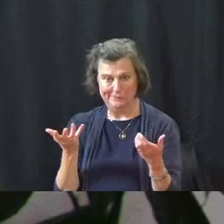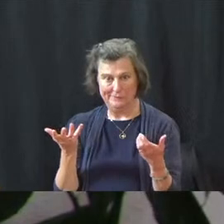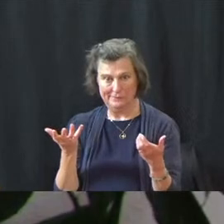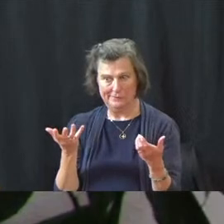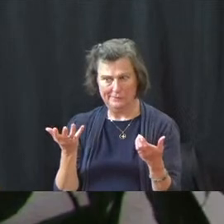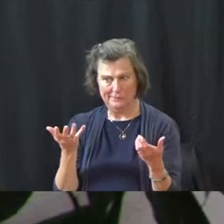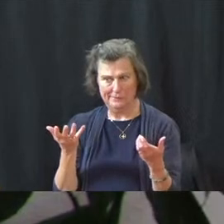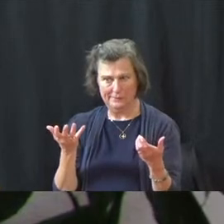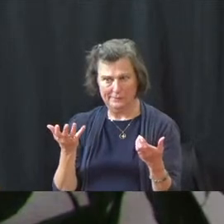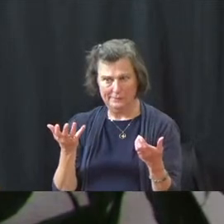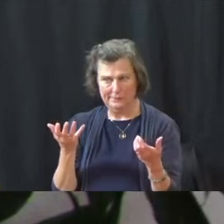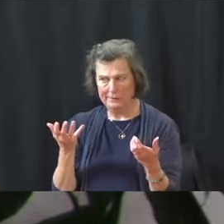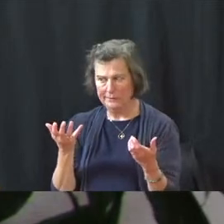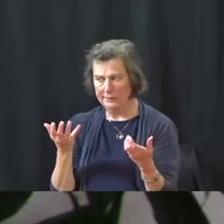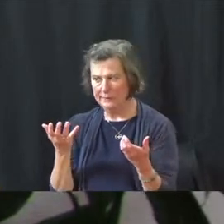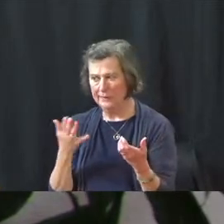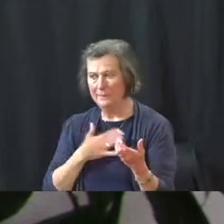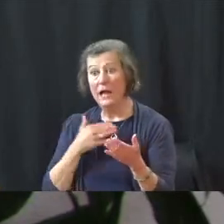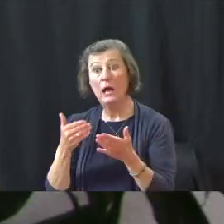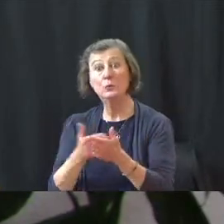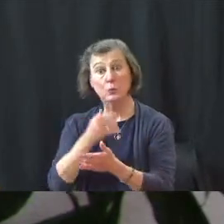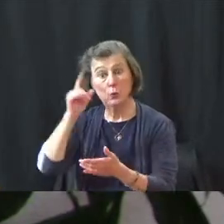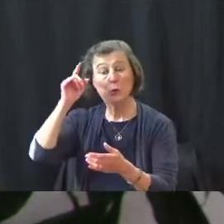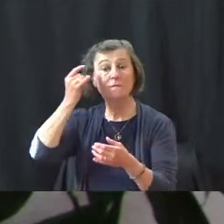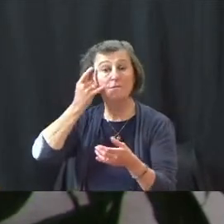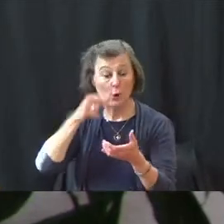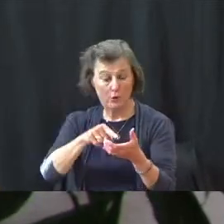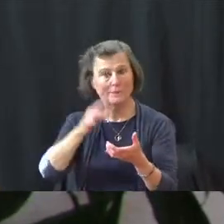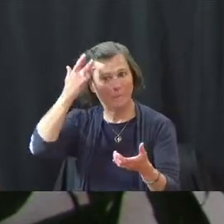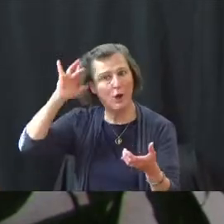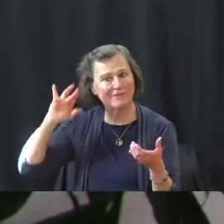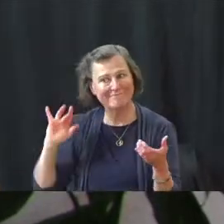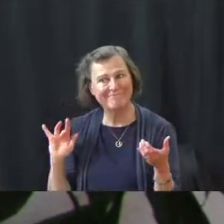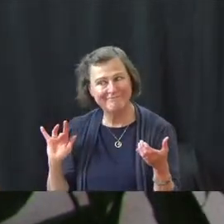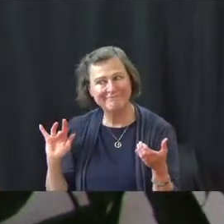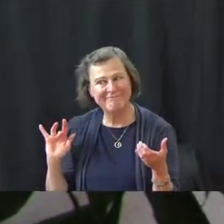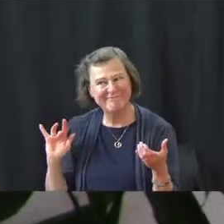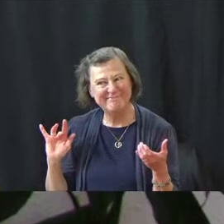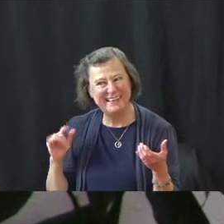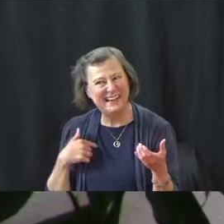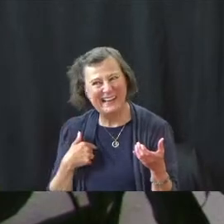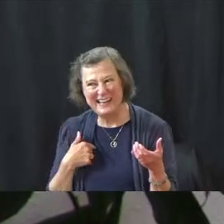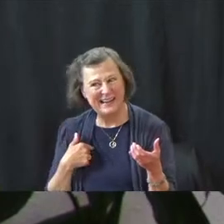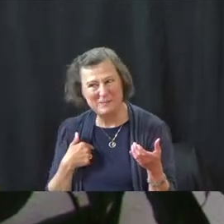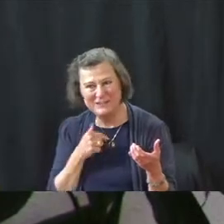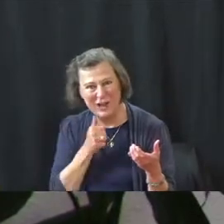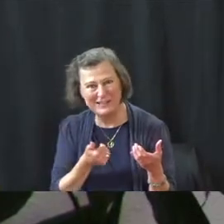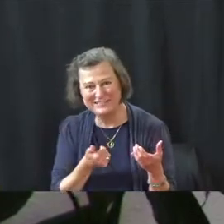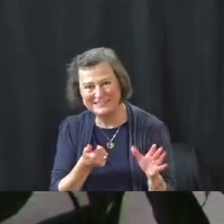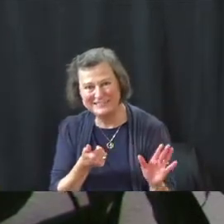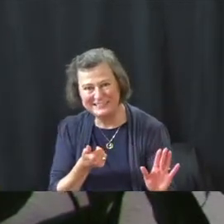My new phone is "smart." I guess that I’m not.